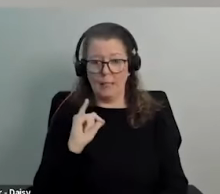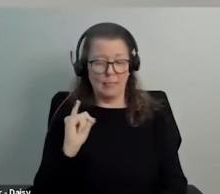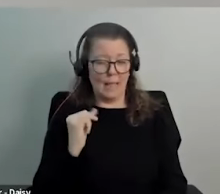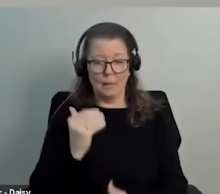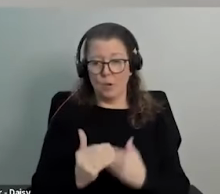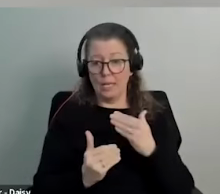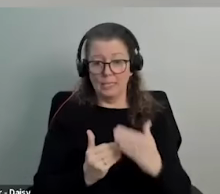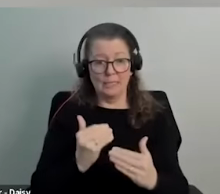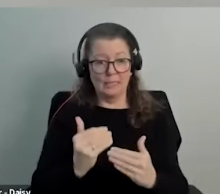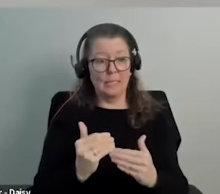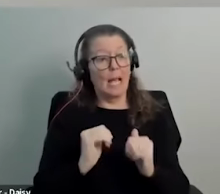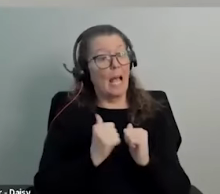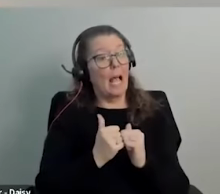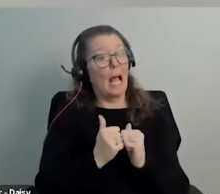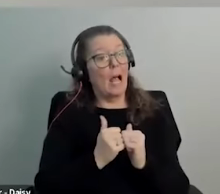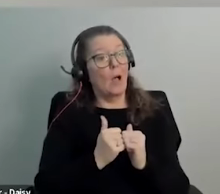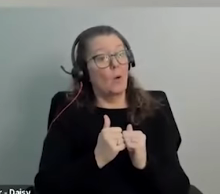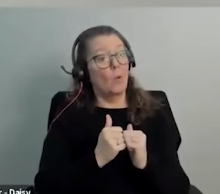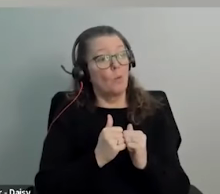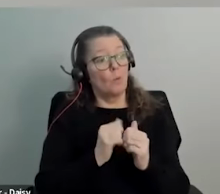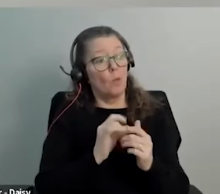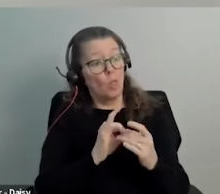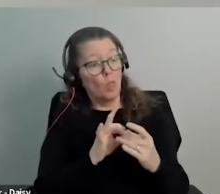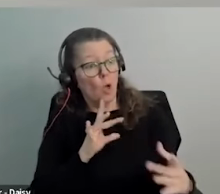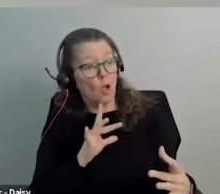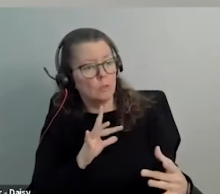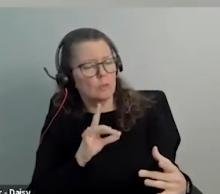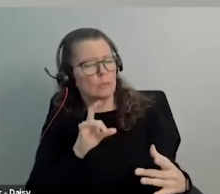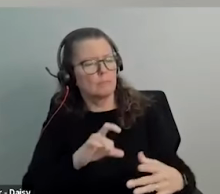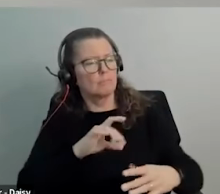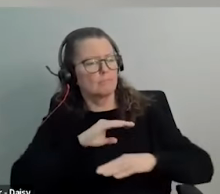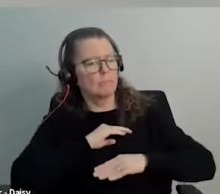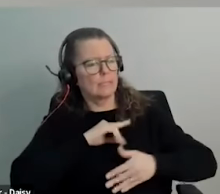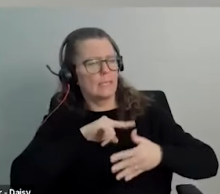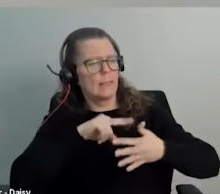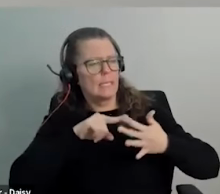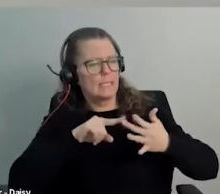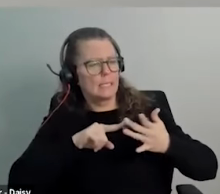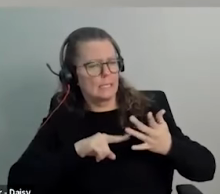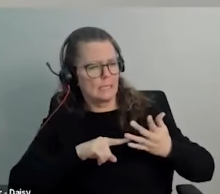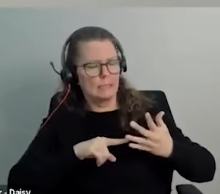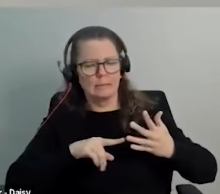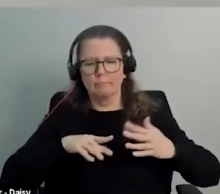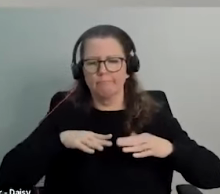you must meet this sort of level of baseline accessibility." And working on systematizing that,